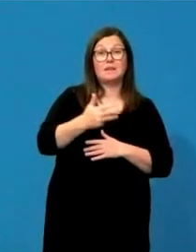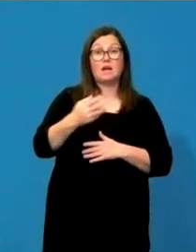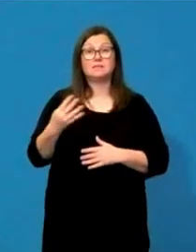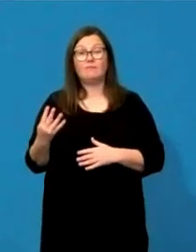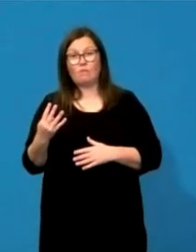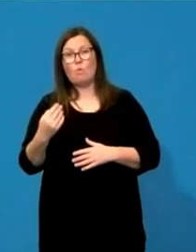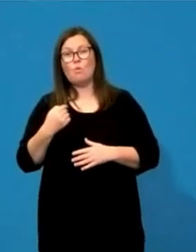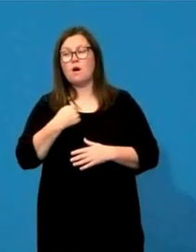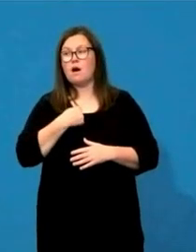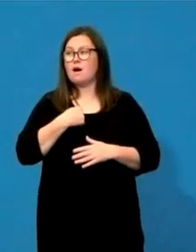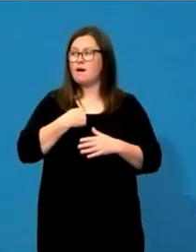mother's language group.